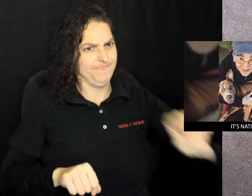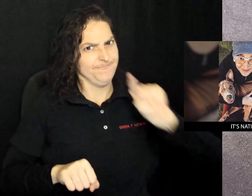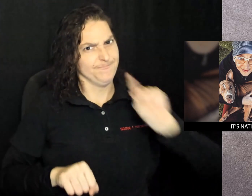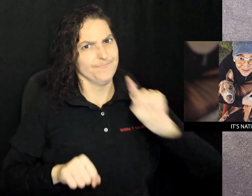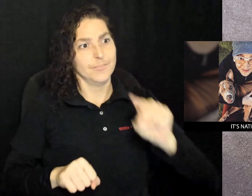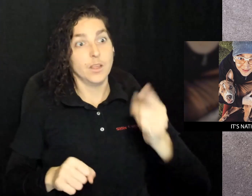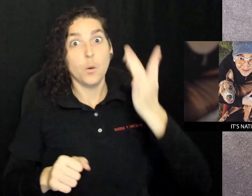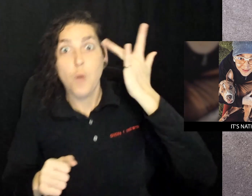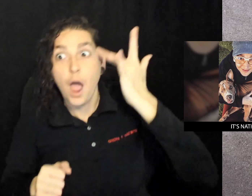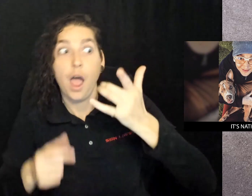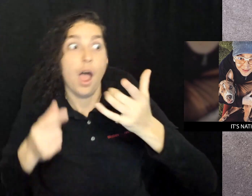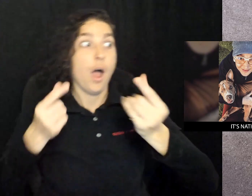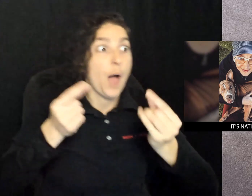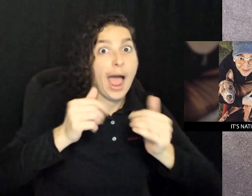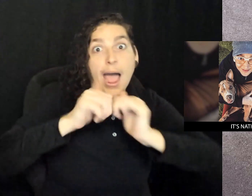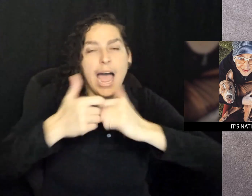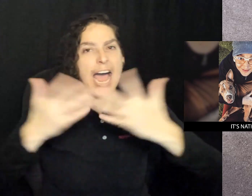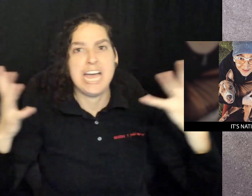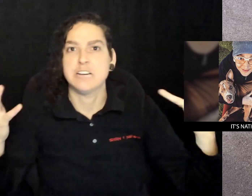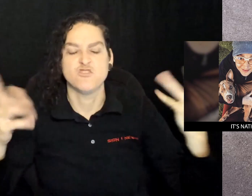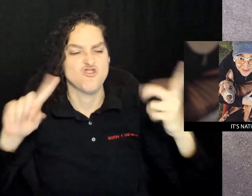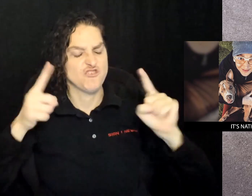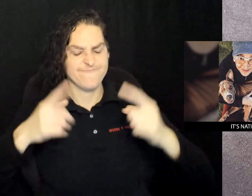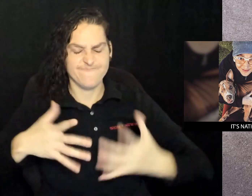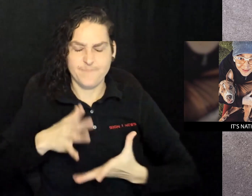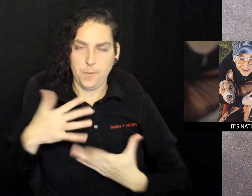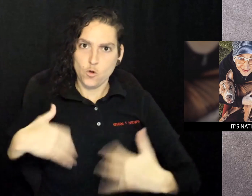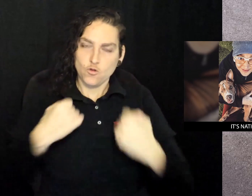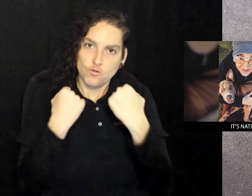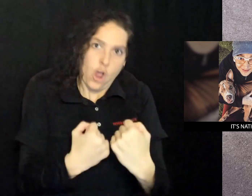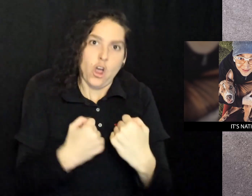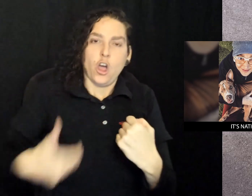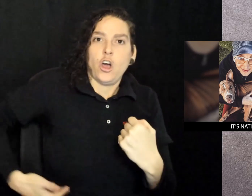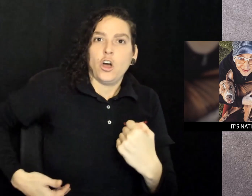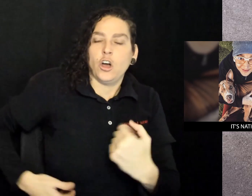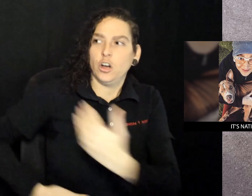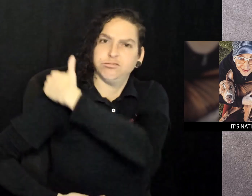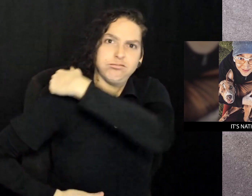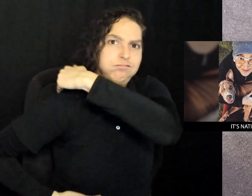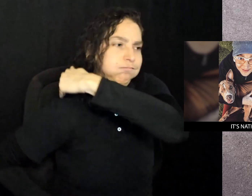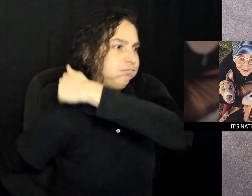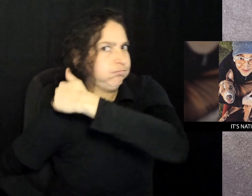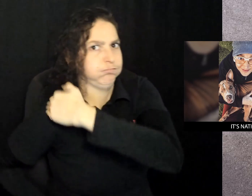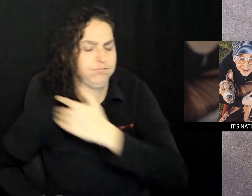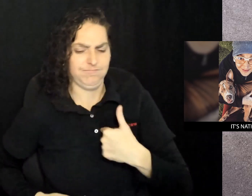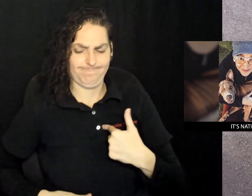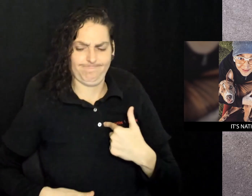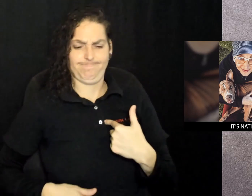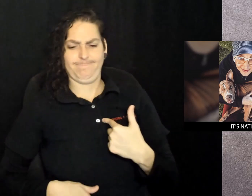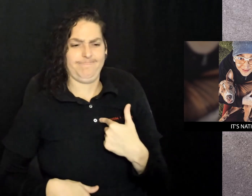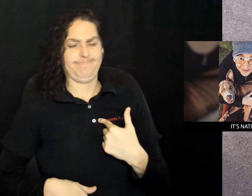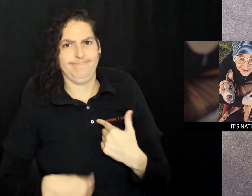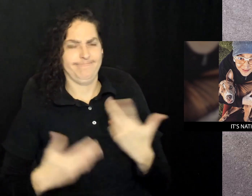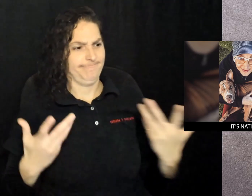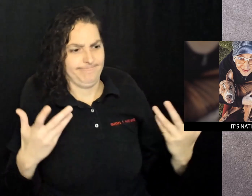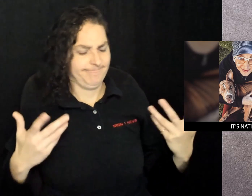need to adopt this dog and I was like how why but I still had that strong feeling